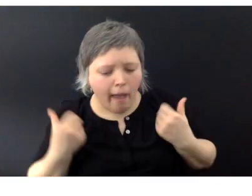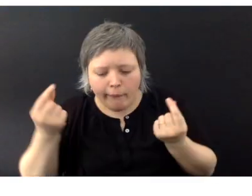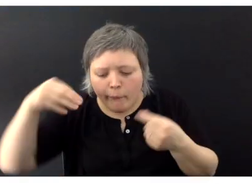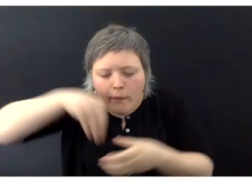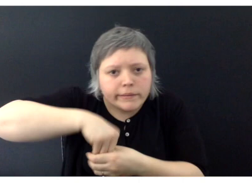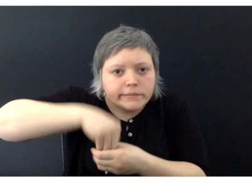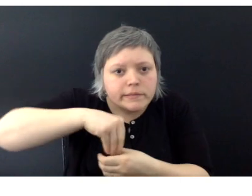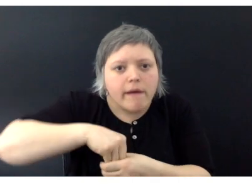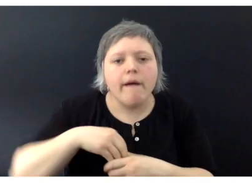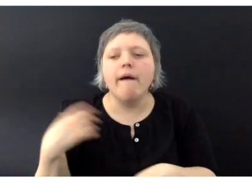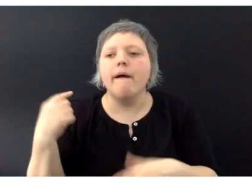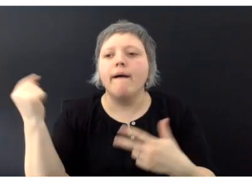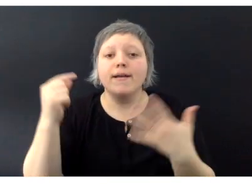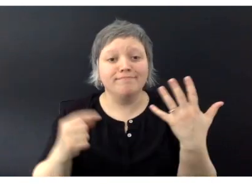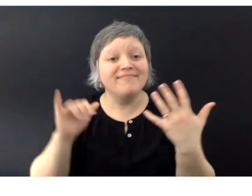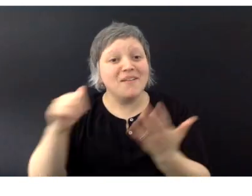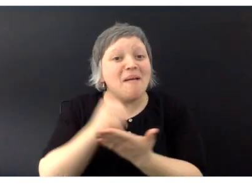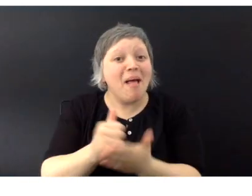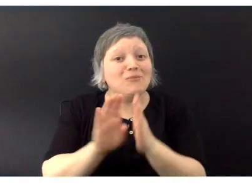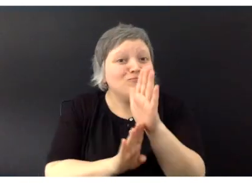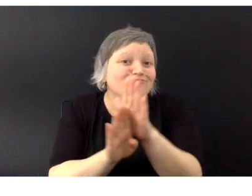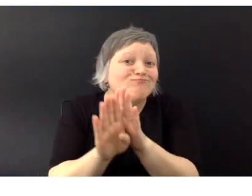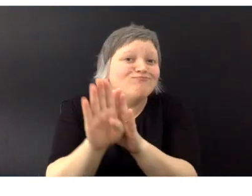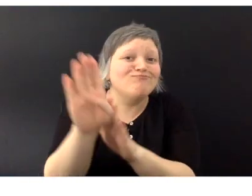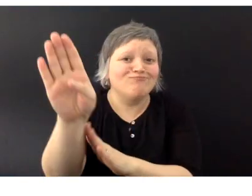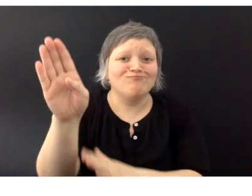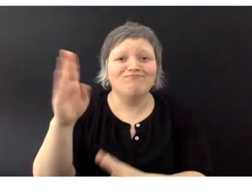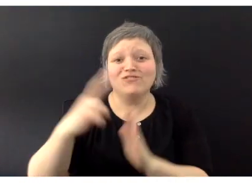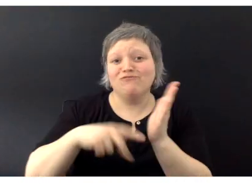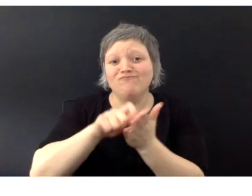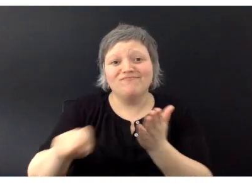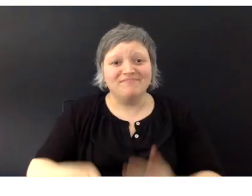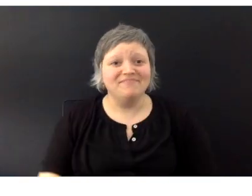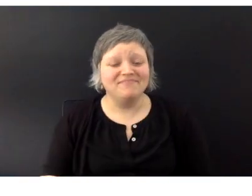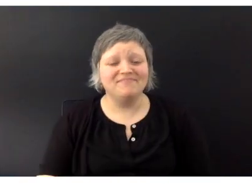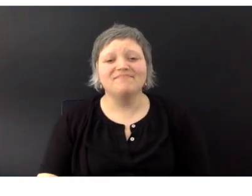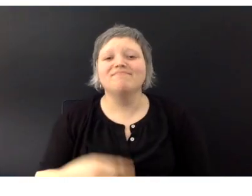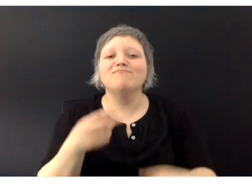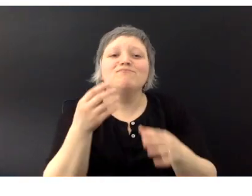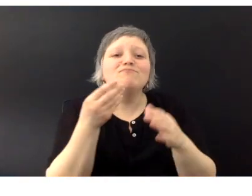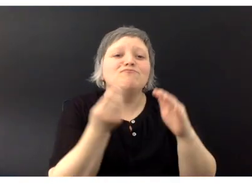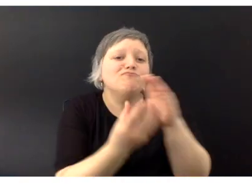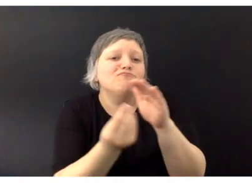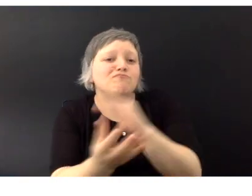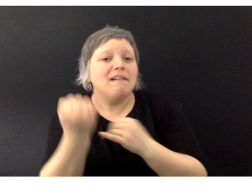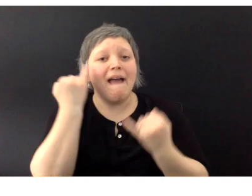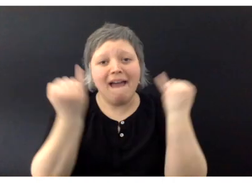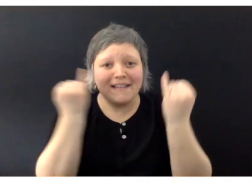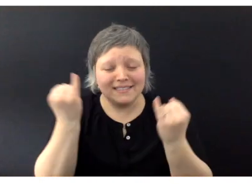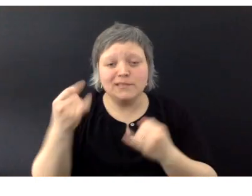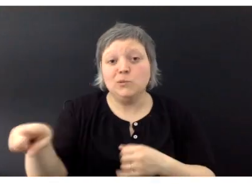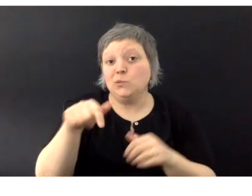their weekly vocabulary, um, and that will go a long way. All right, so those are just some